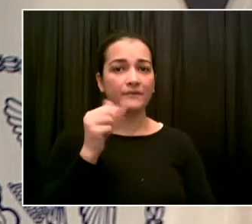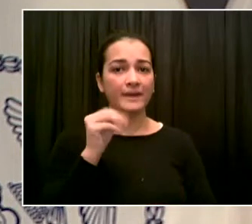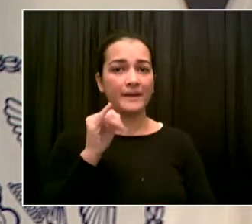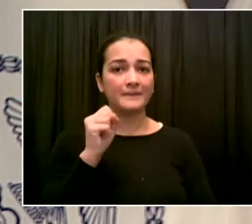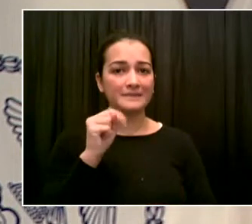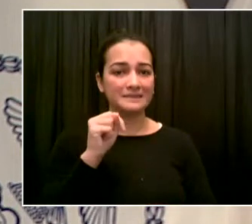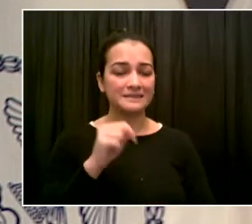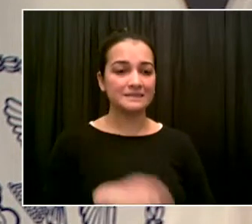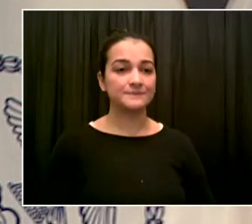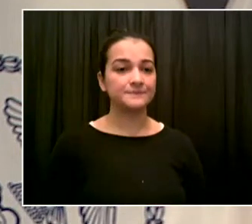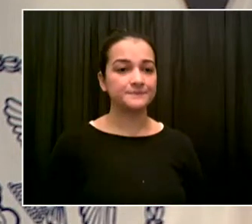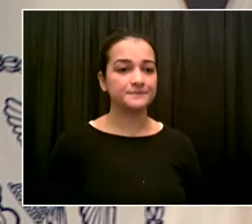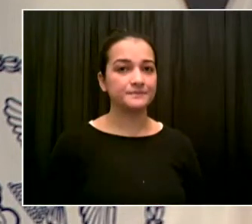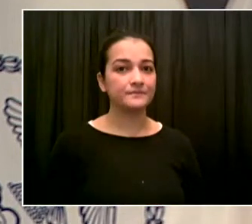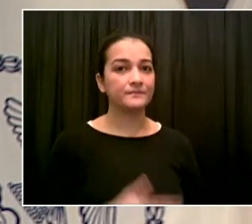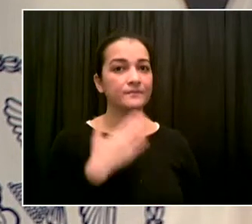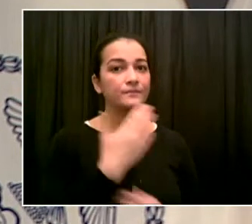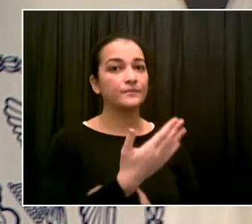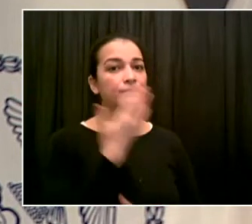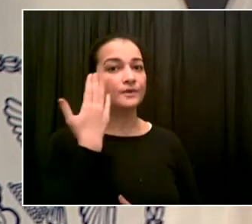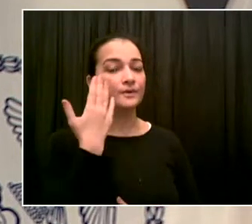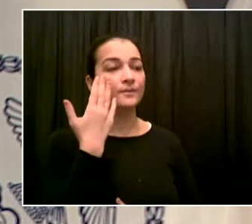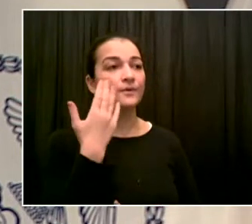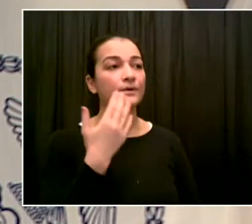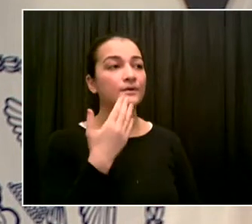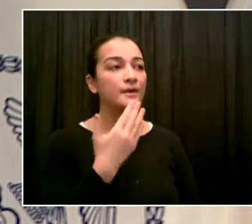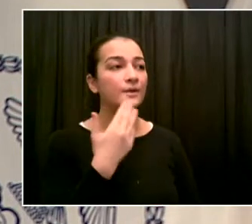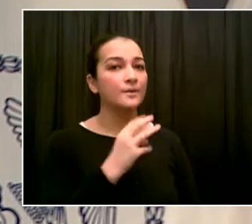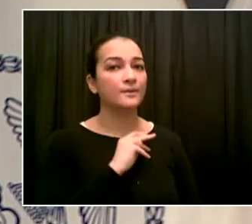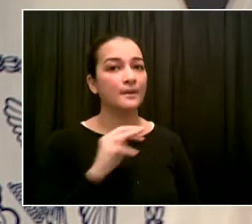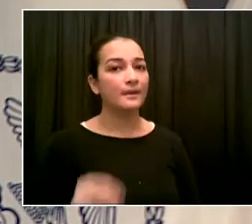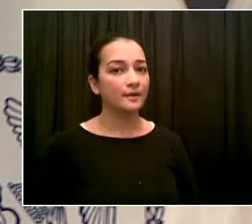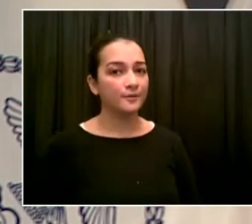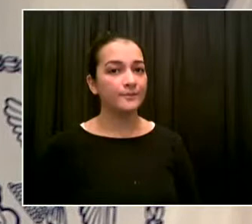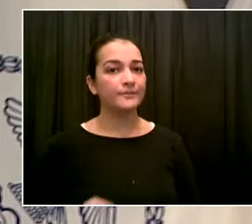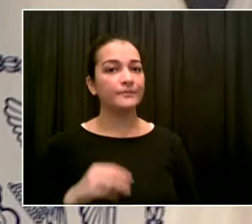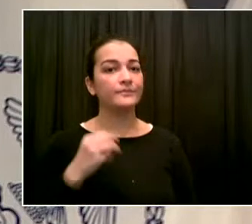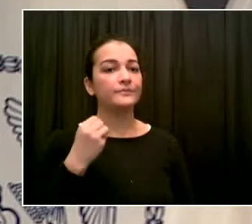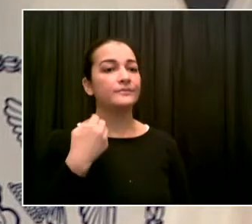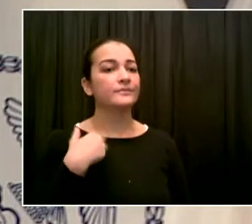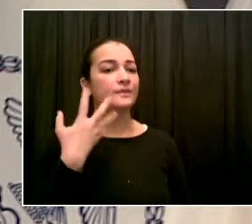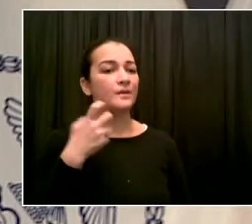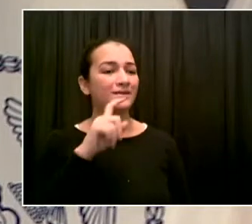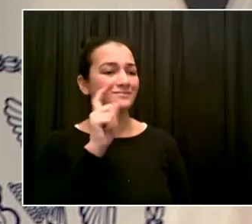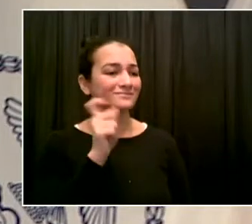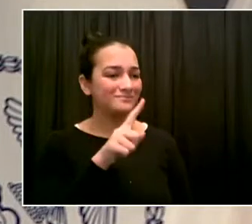QUESTIONS. GOOD MORNING.